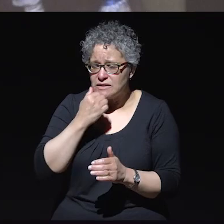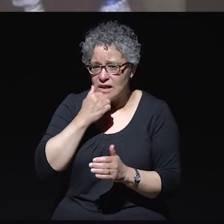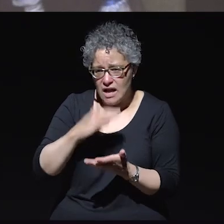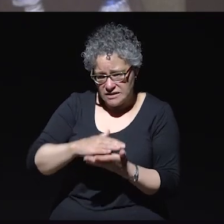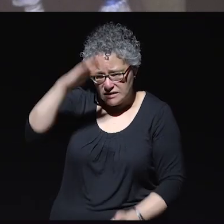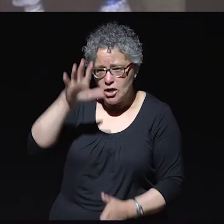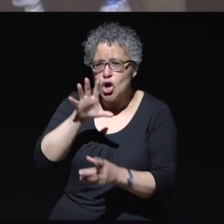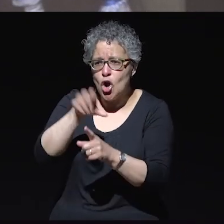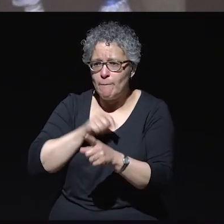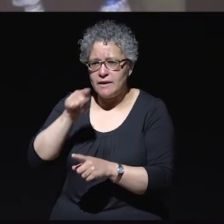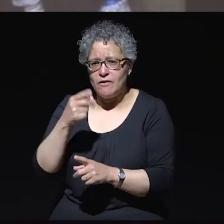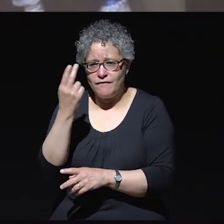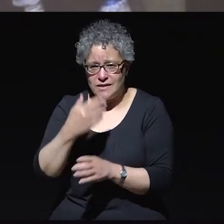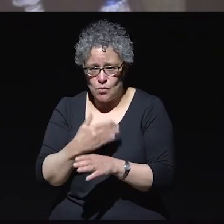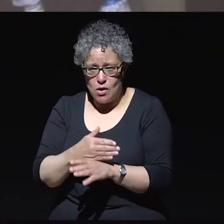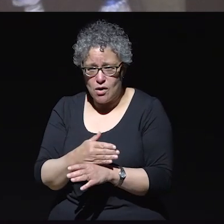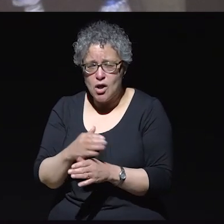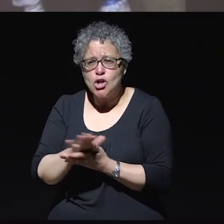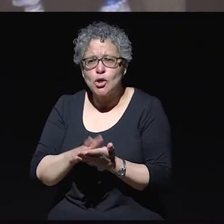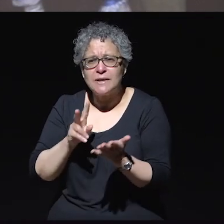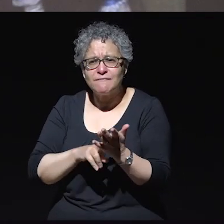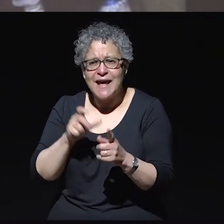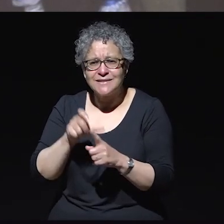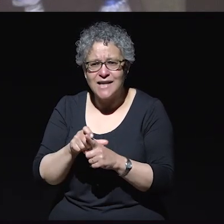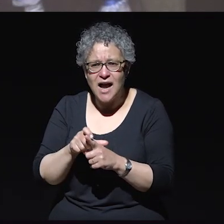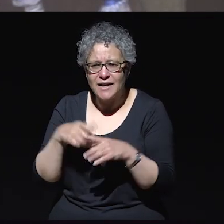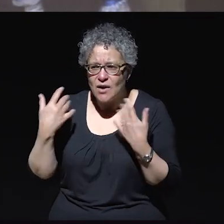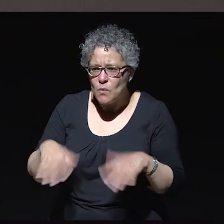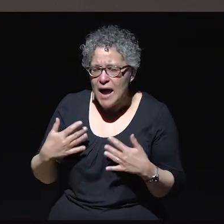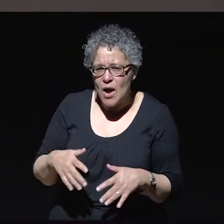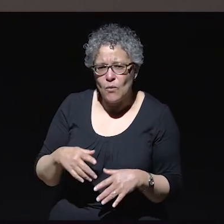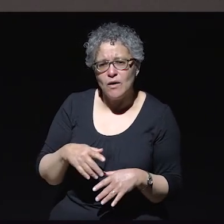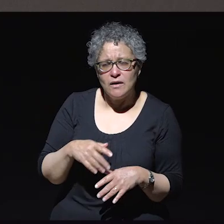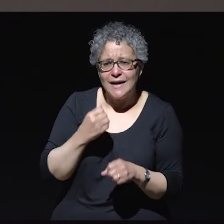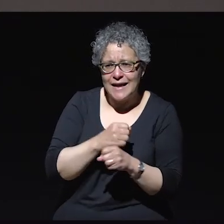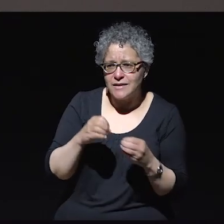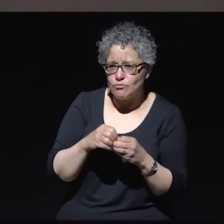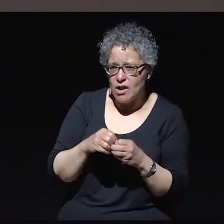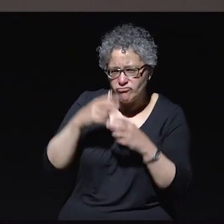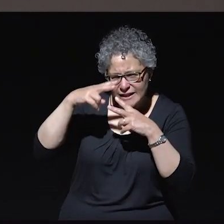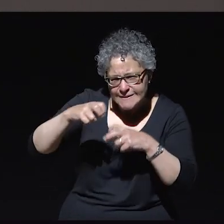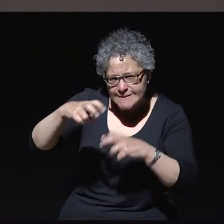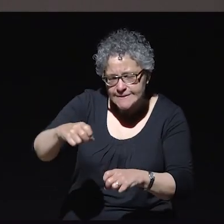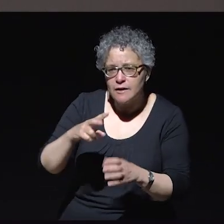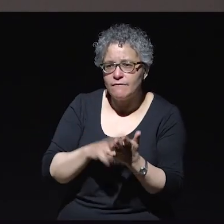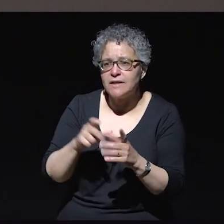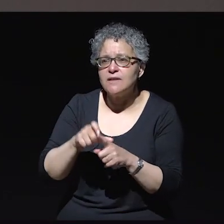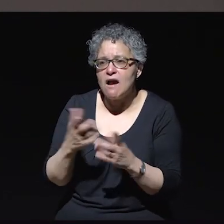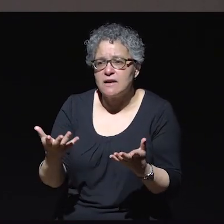So, he's really getting under the skin of Van Dyck in particular. But there are many examples of British artists responding